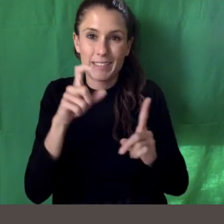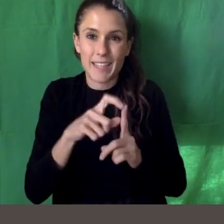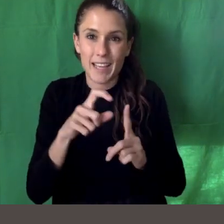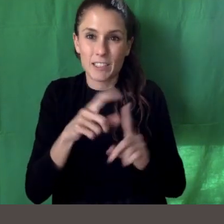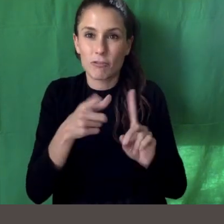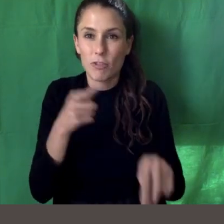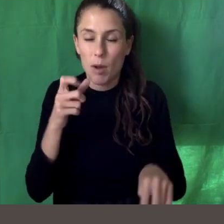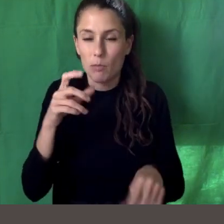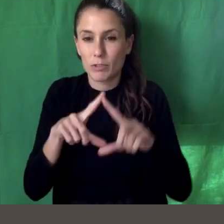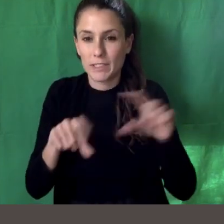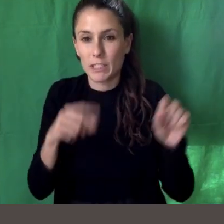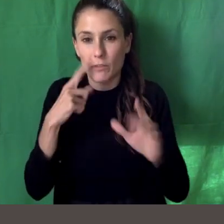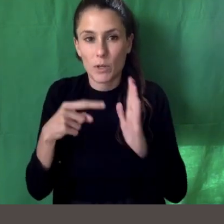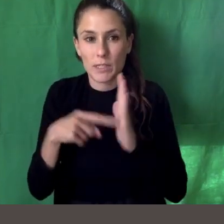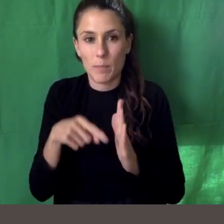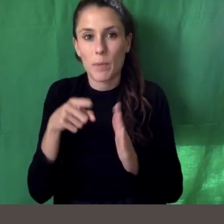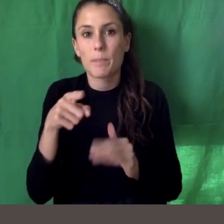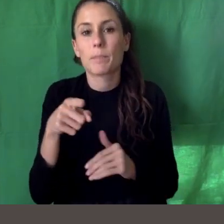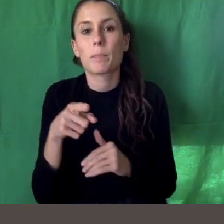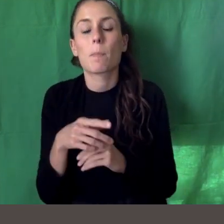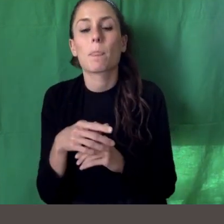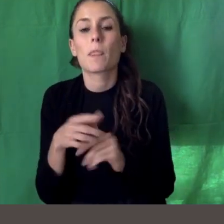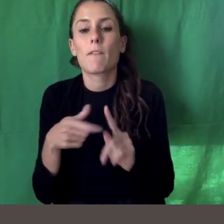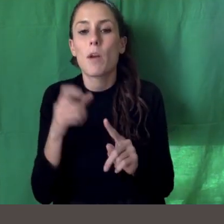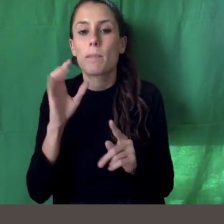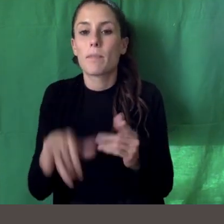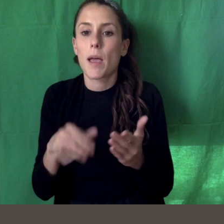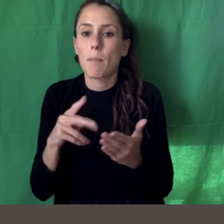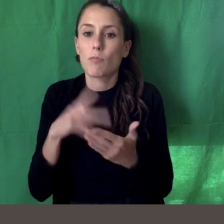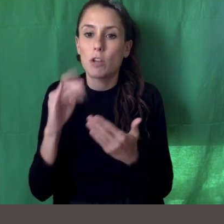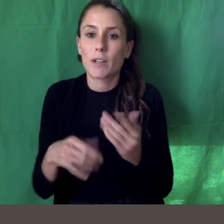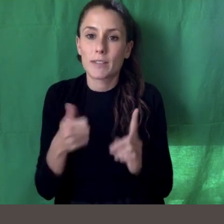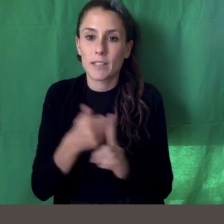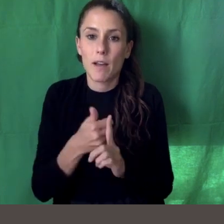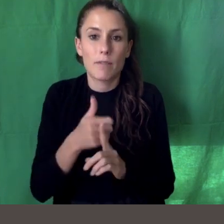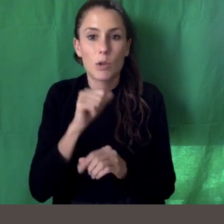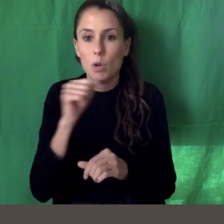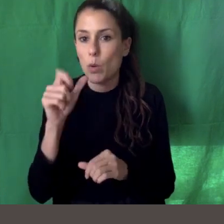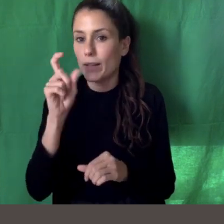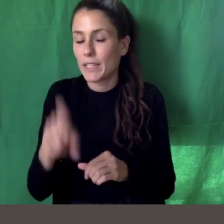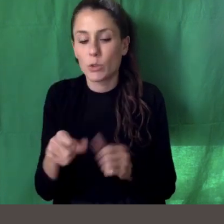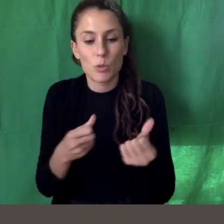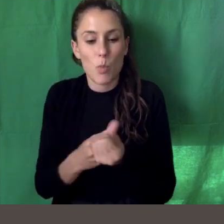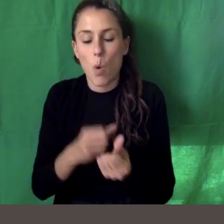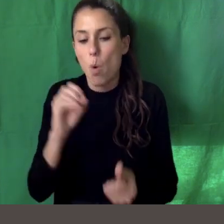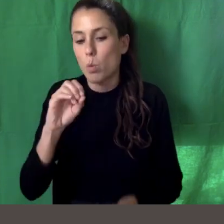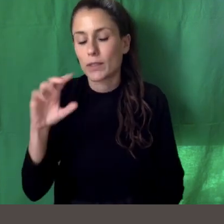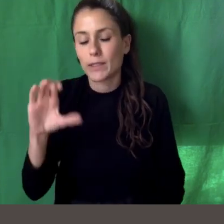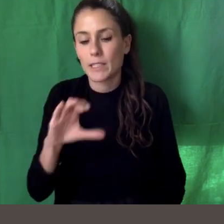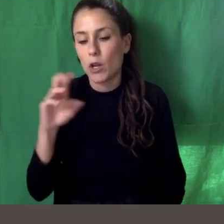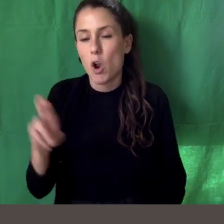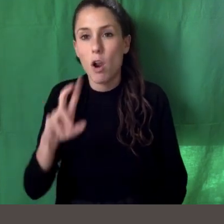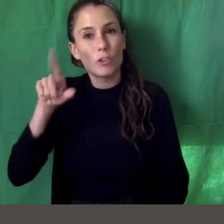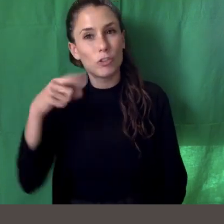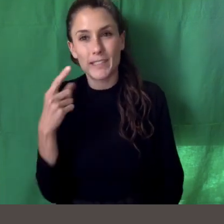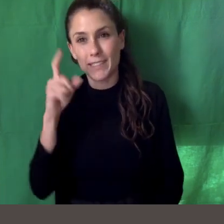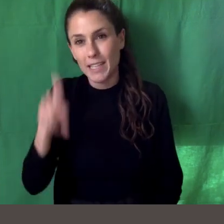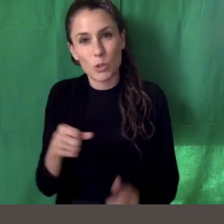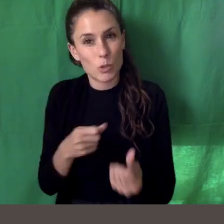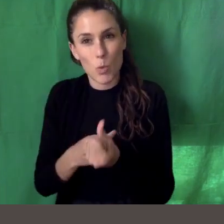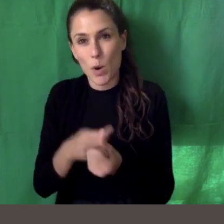Sam is told that for the project itself there's no need to support OCR, we just need to support